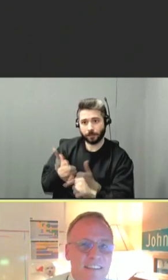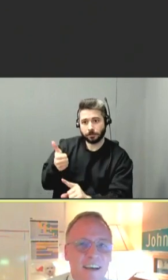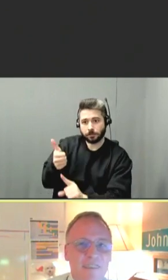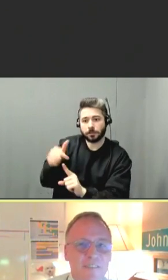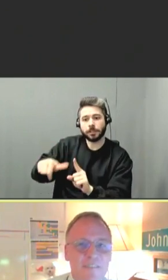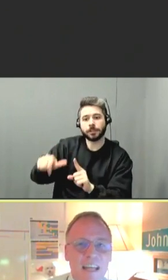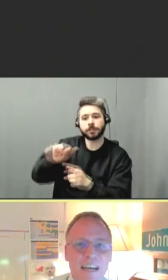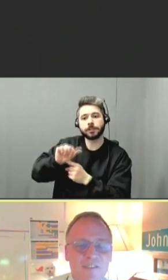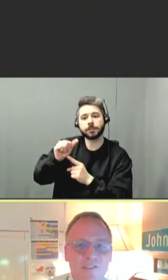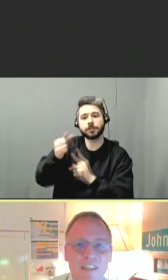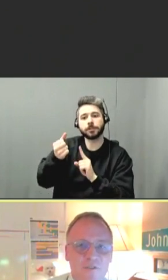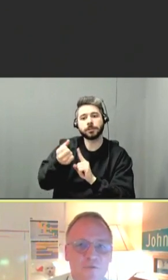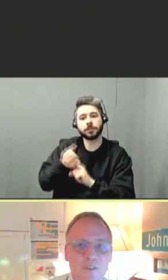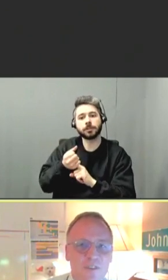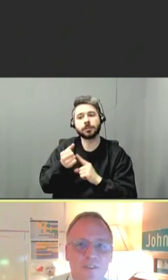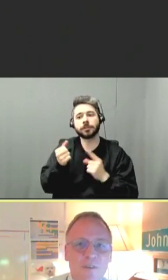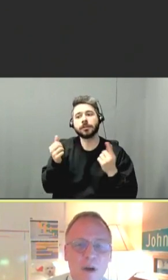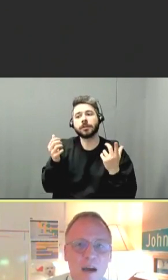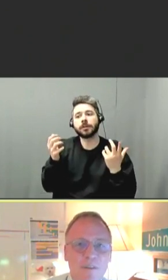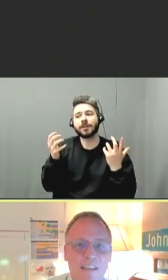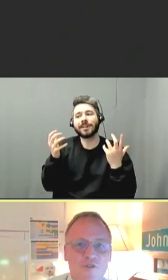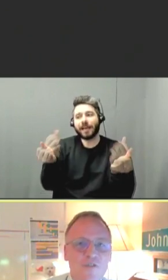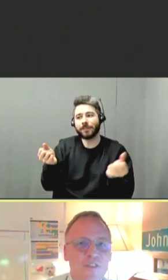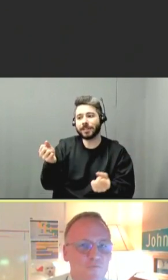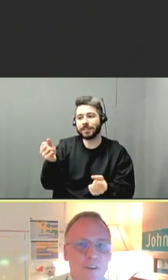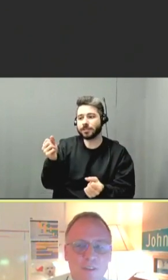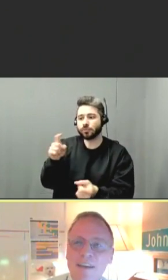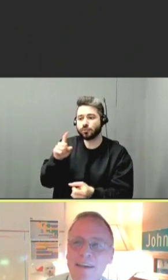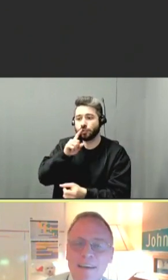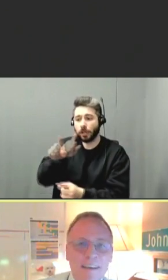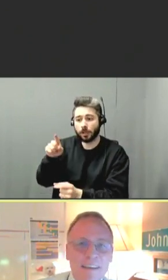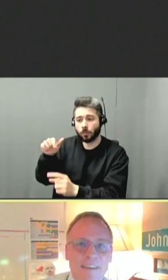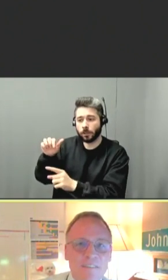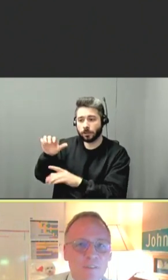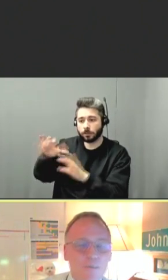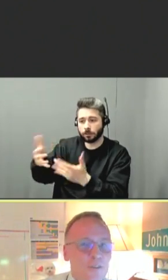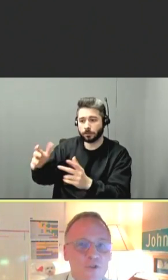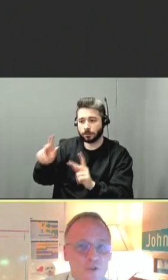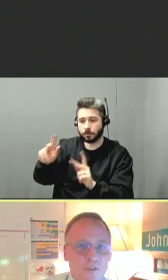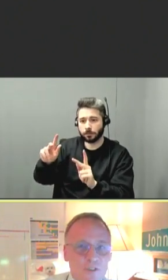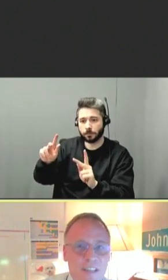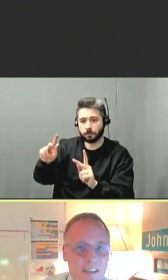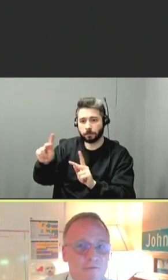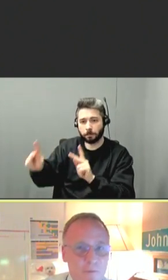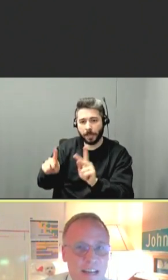the confidence lies less with the population than with -- than with the source of the information,